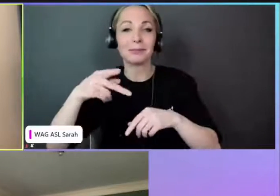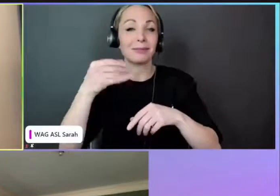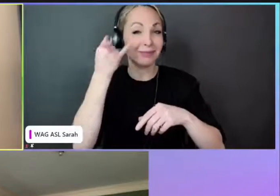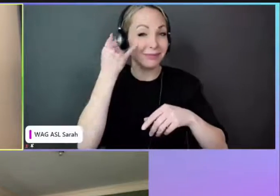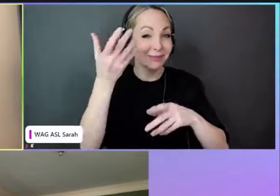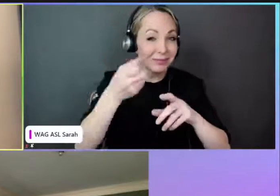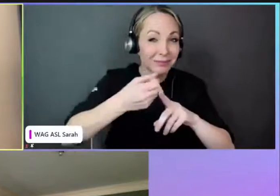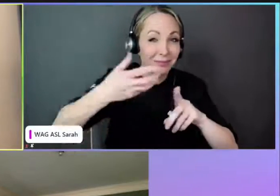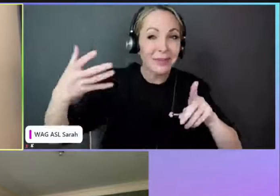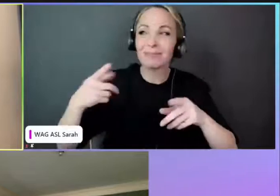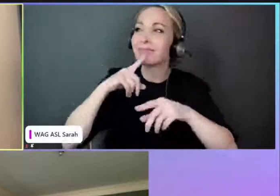is looking for.